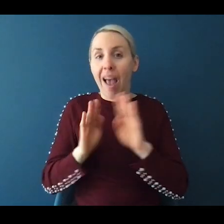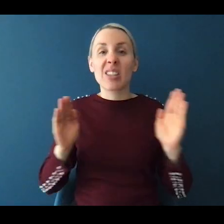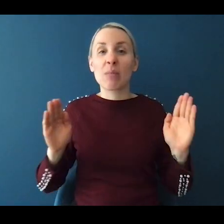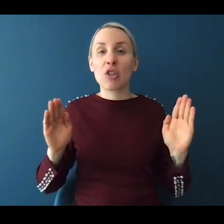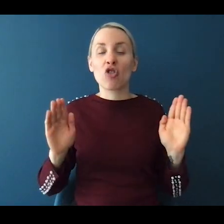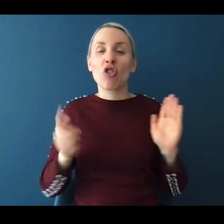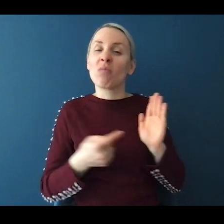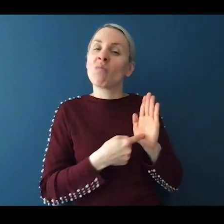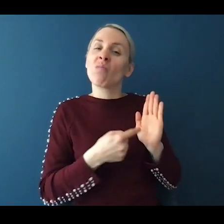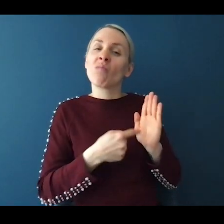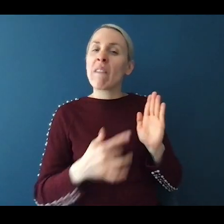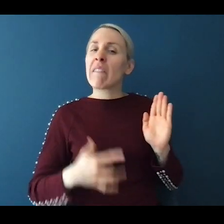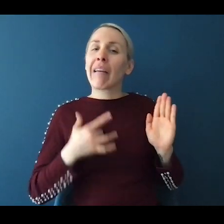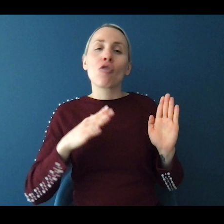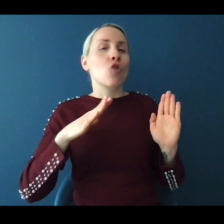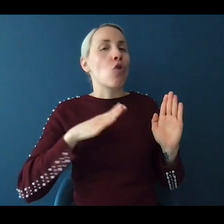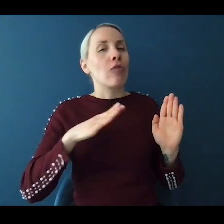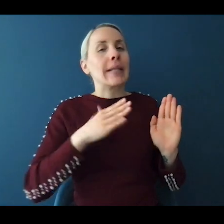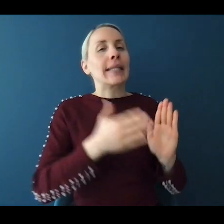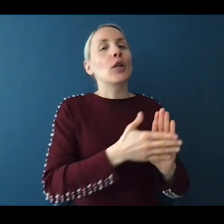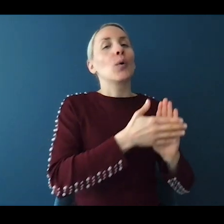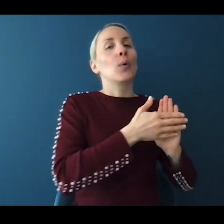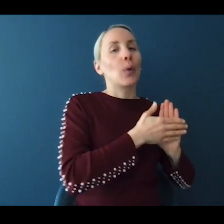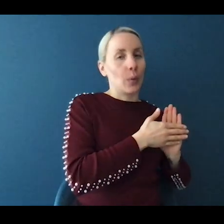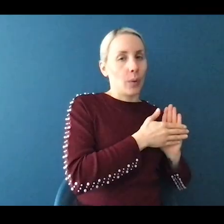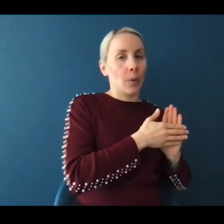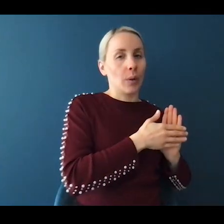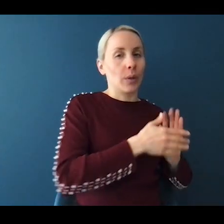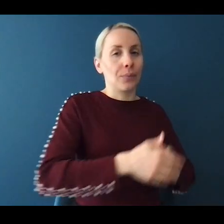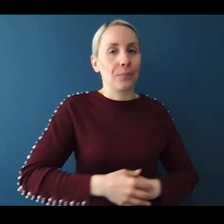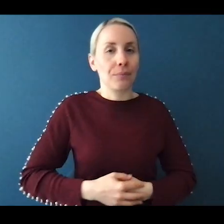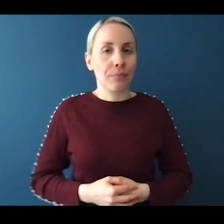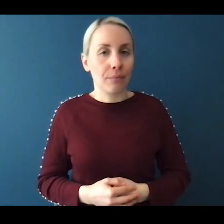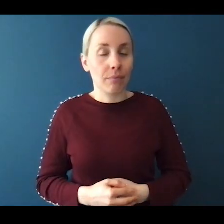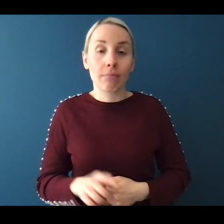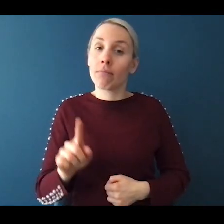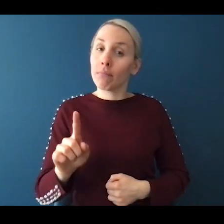didn't feel like I was ready to exhibit work in that medium but it's something that